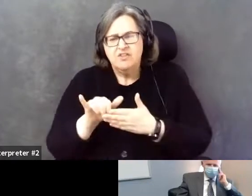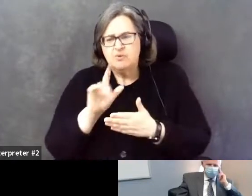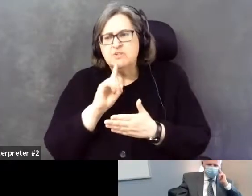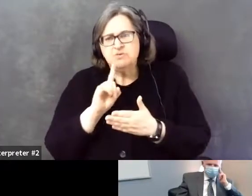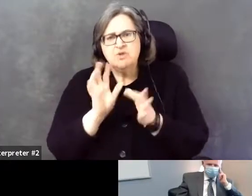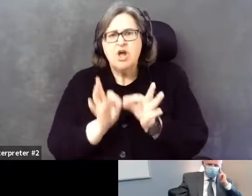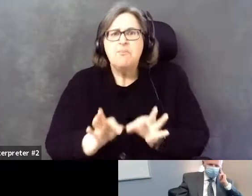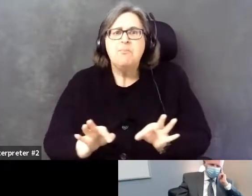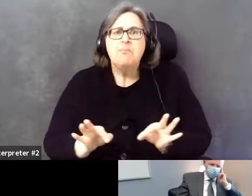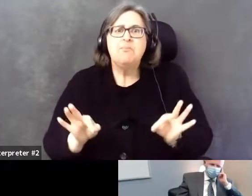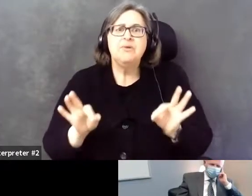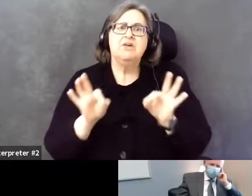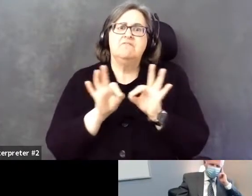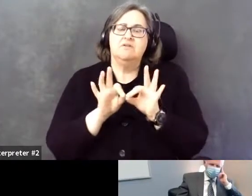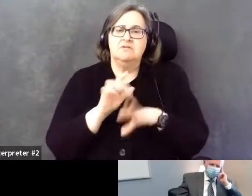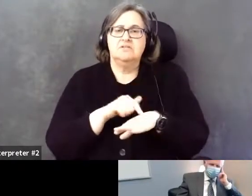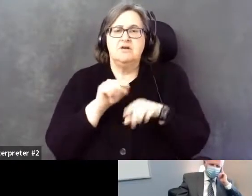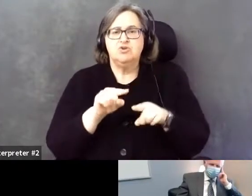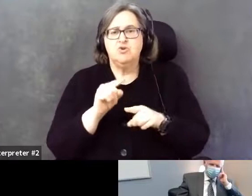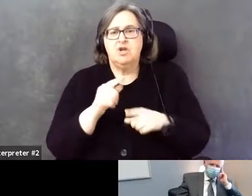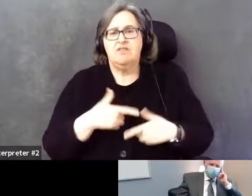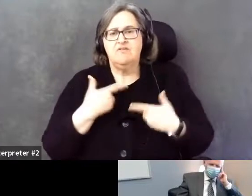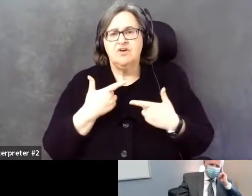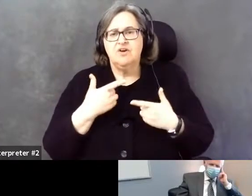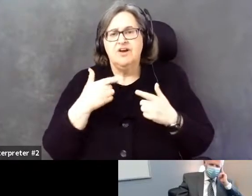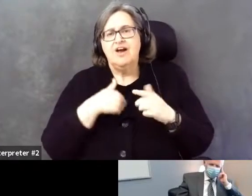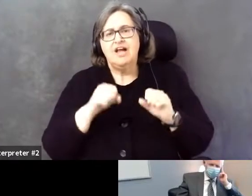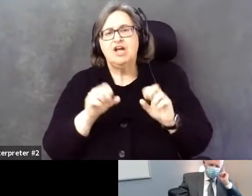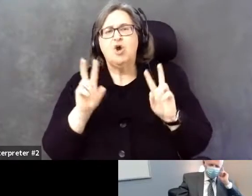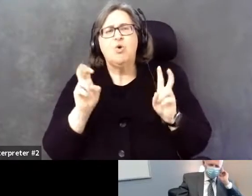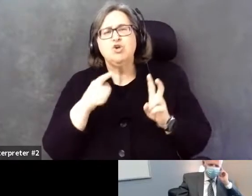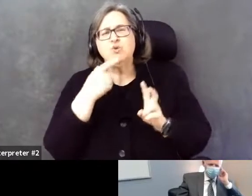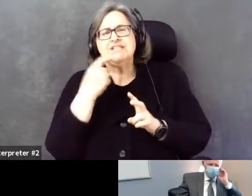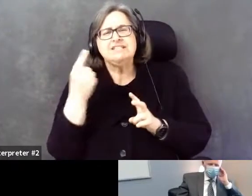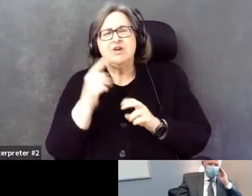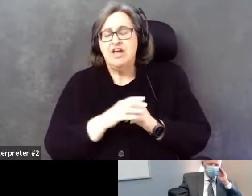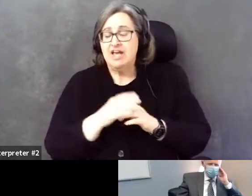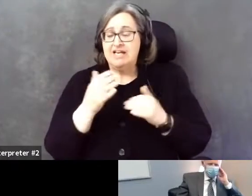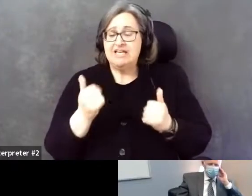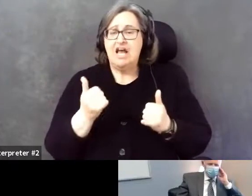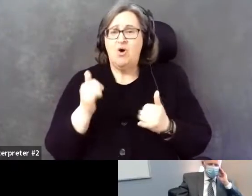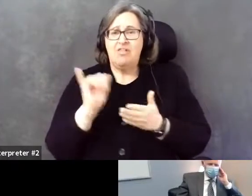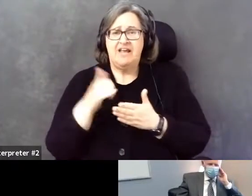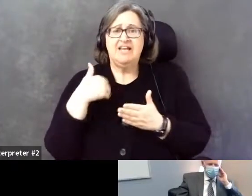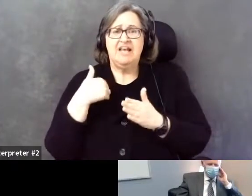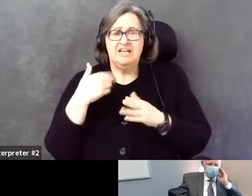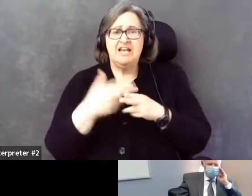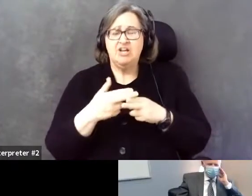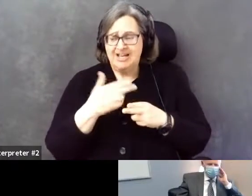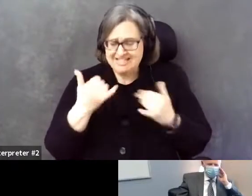in your life. I think you quoted -- I can quote you and something like now it had a name. Now I understand. Can you speak